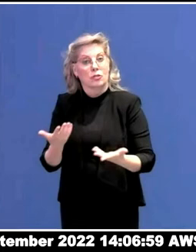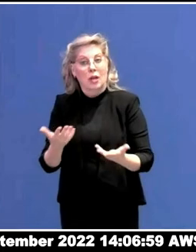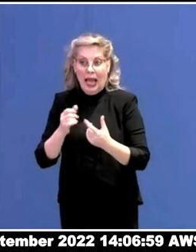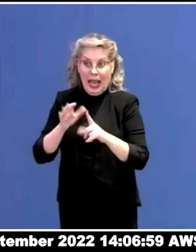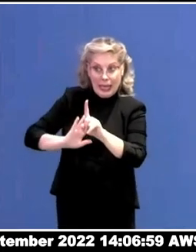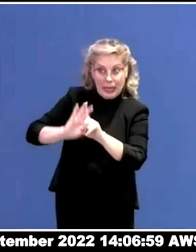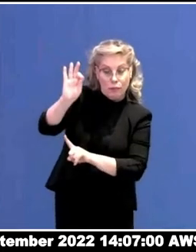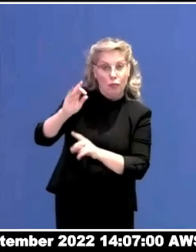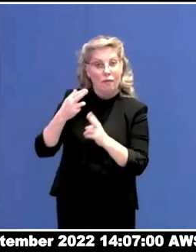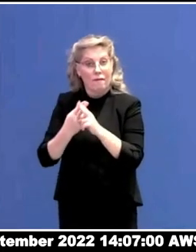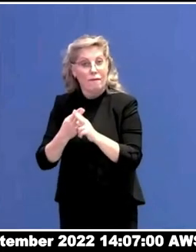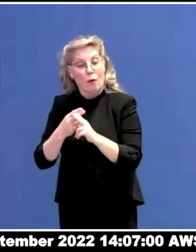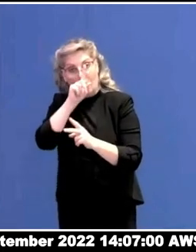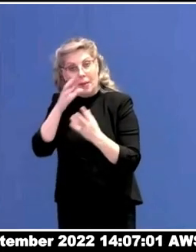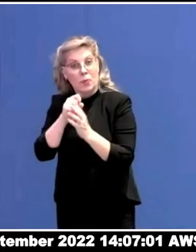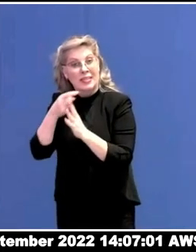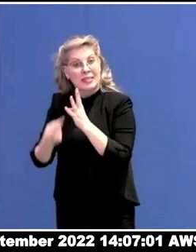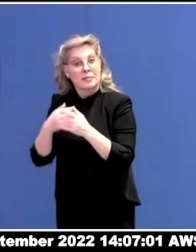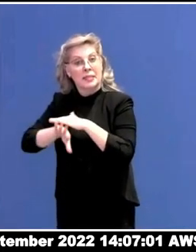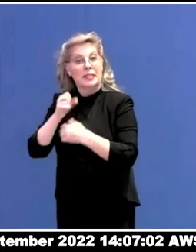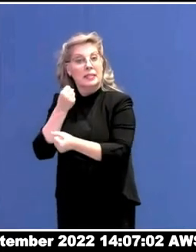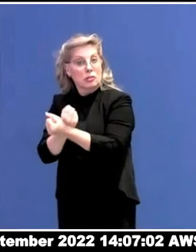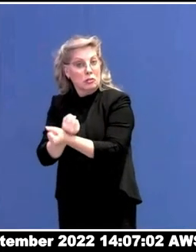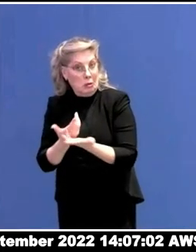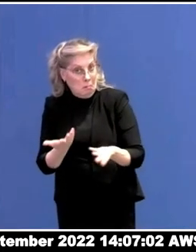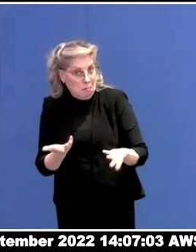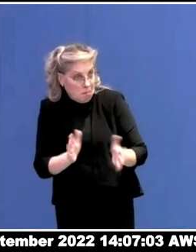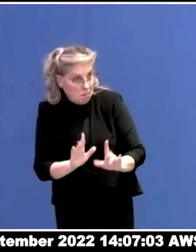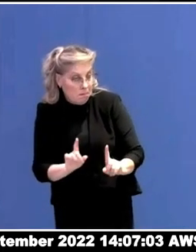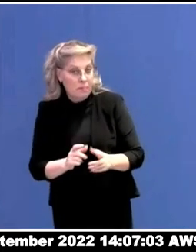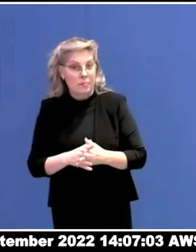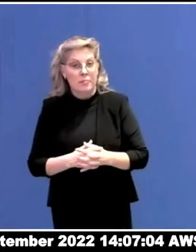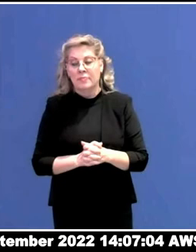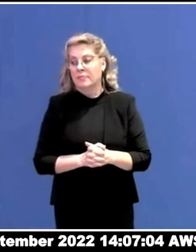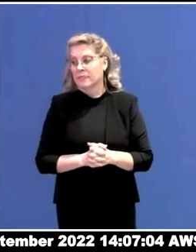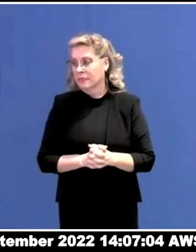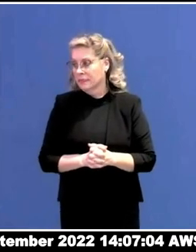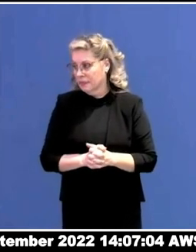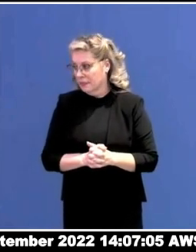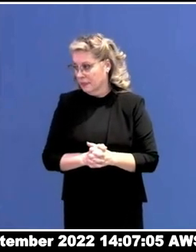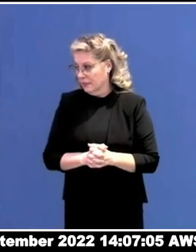And I will direct that to any of you. I think Ms Sharma may be in a position to answer.